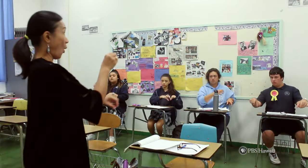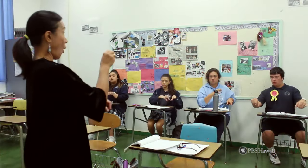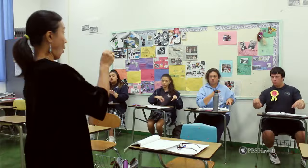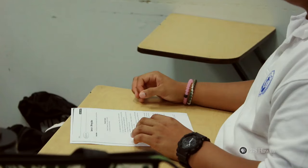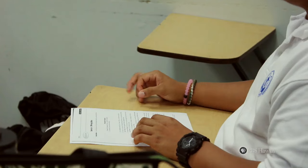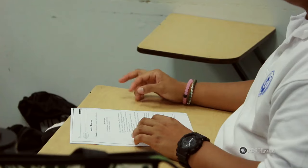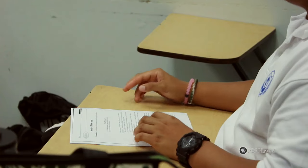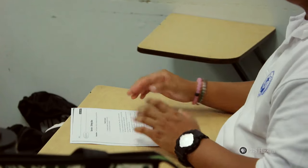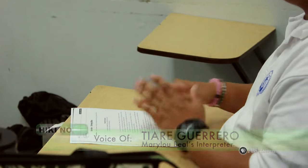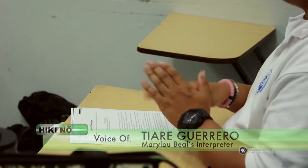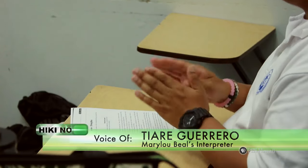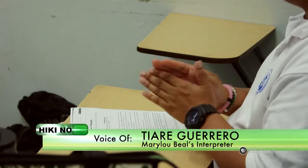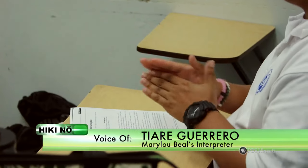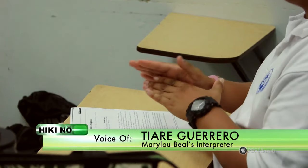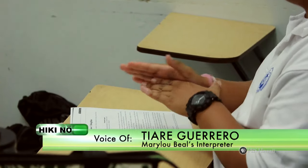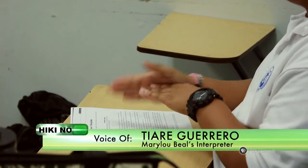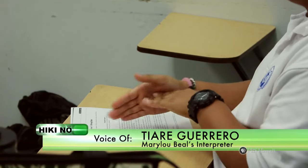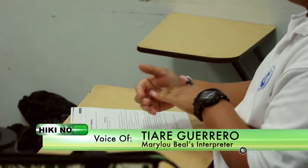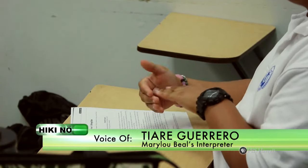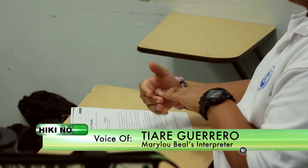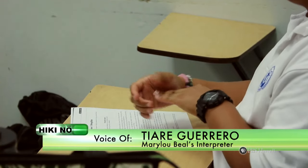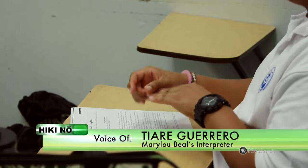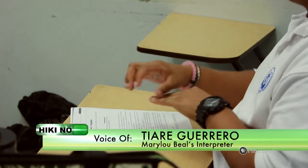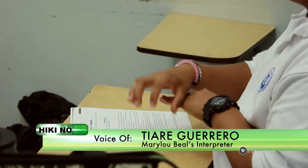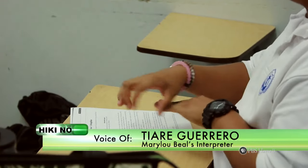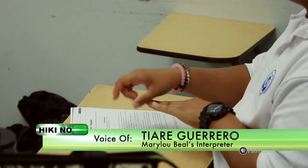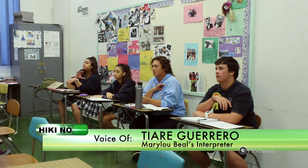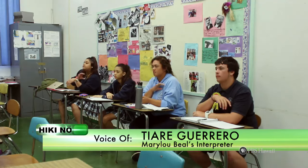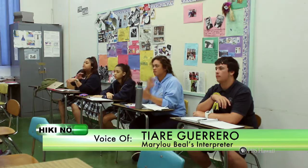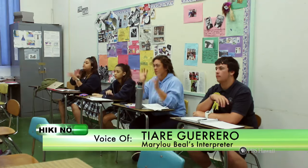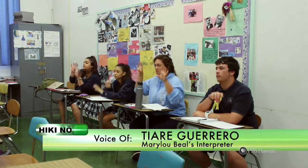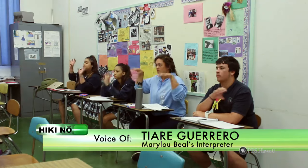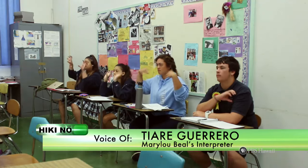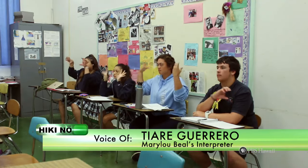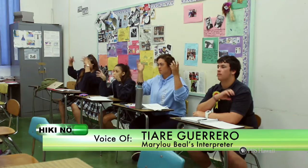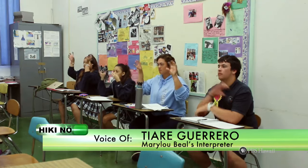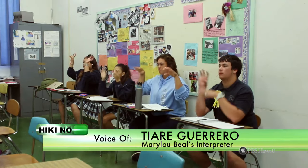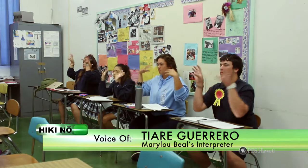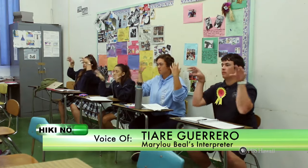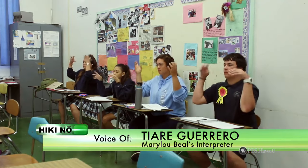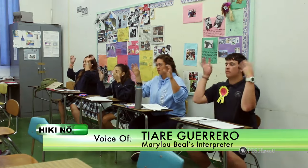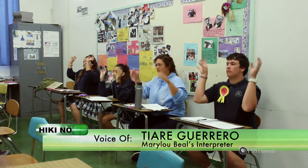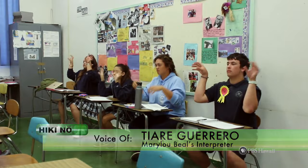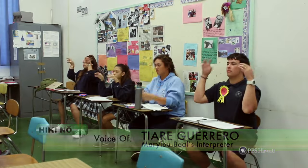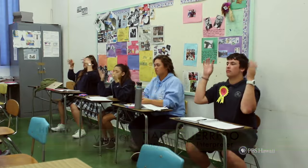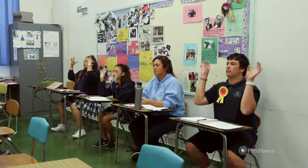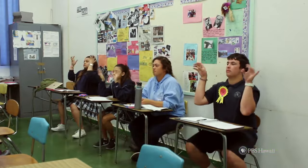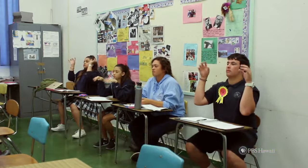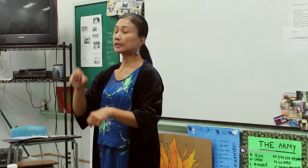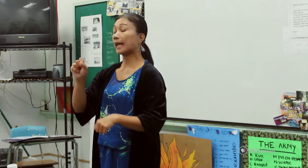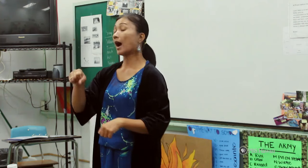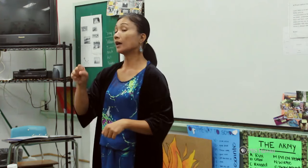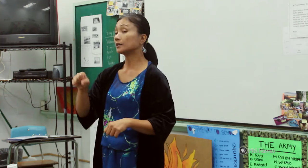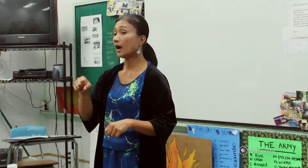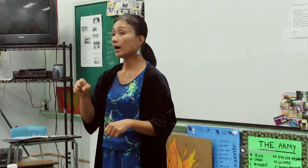I felt different, frustrated, and shy when I found out I was hearing impaired at such a young age.